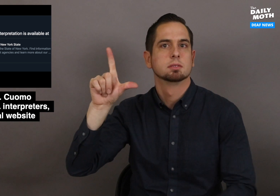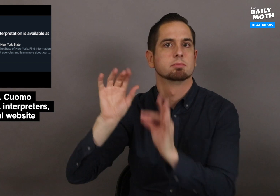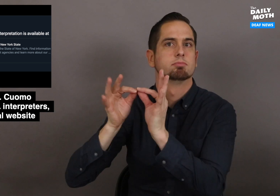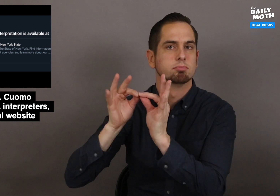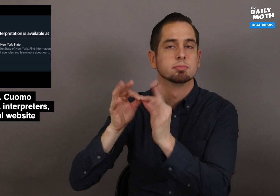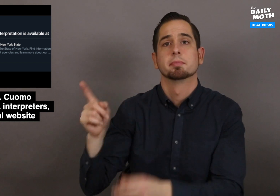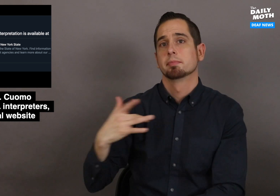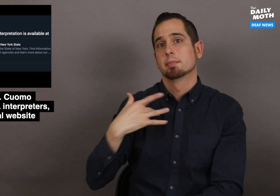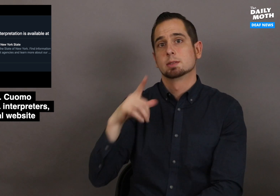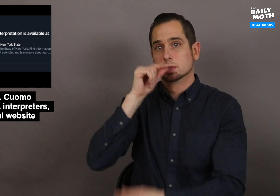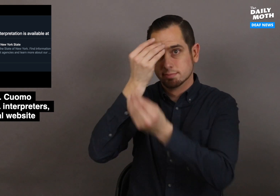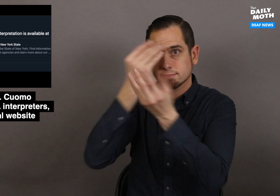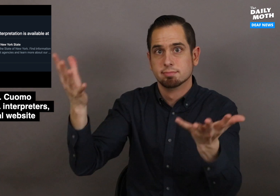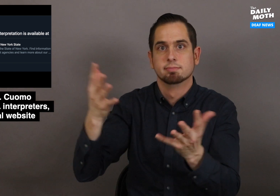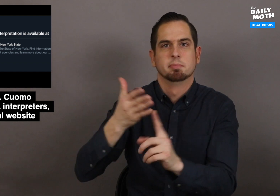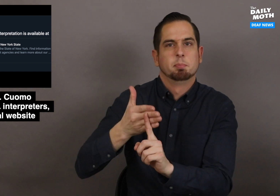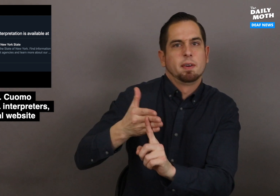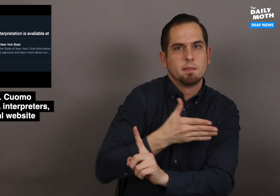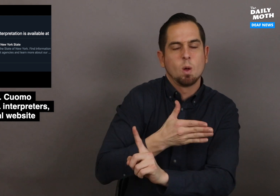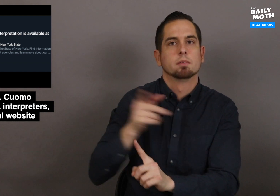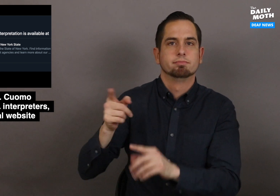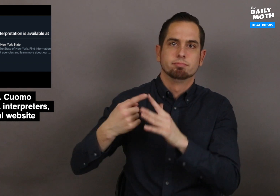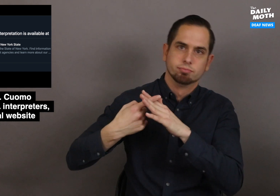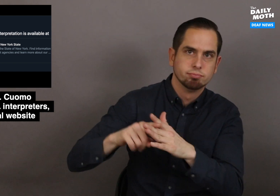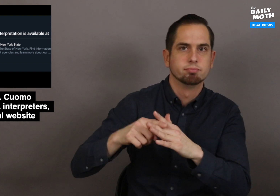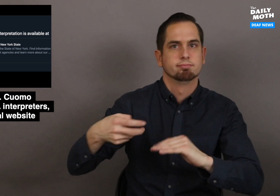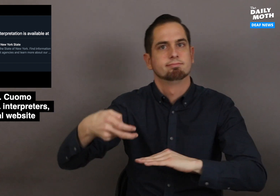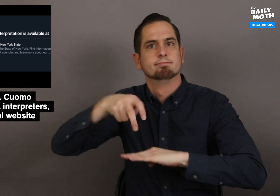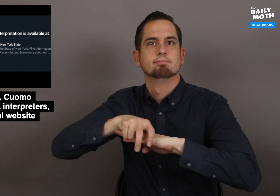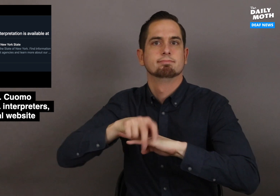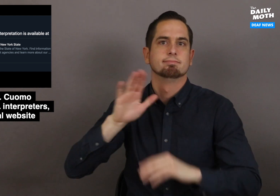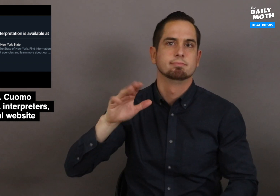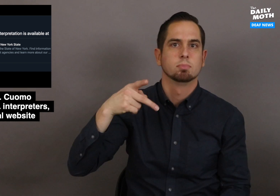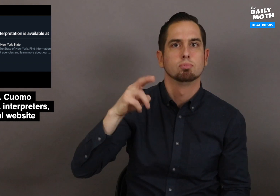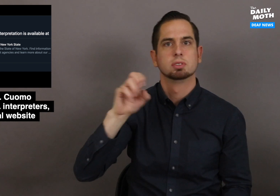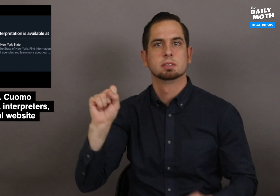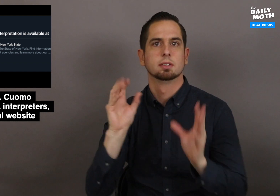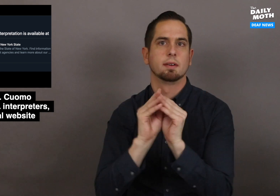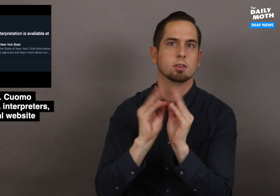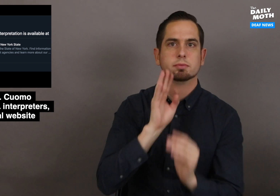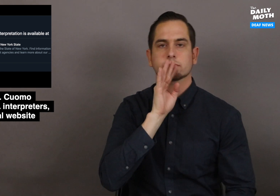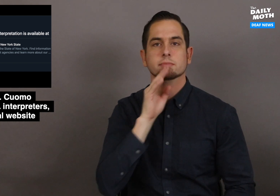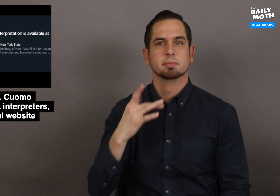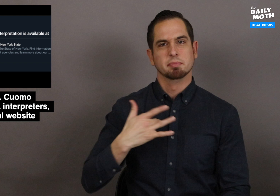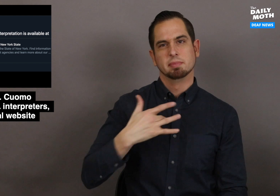the ASL interpretation before he starts his press conferences,